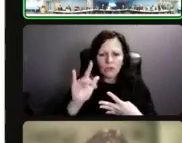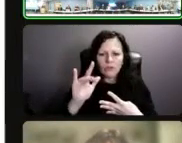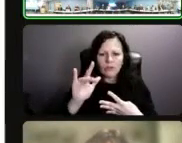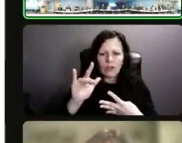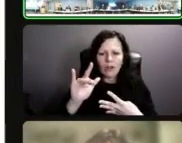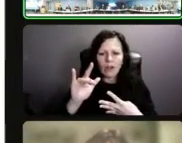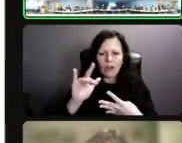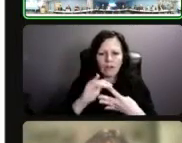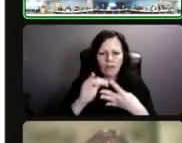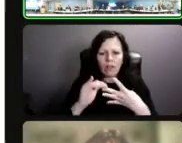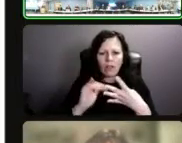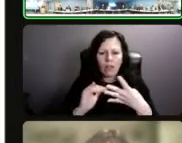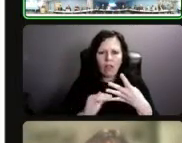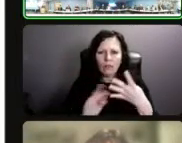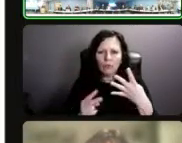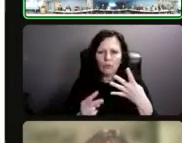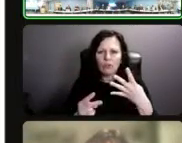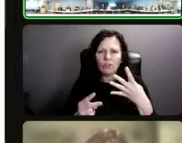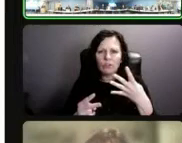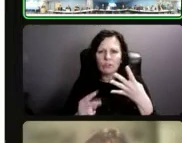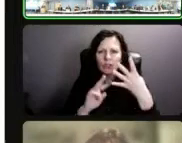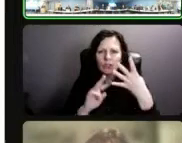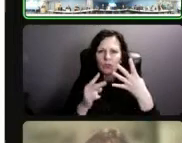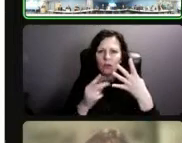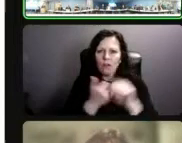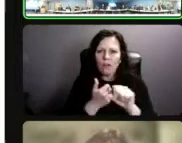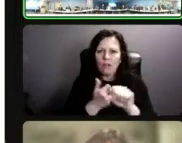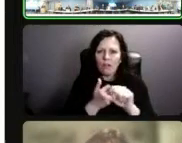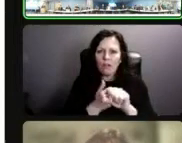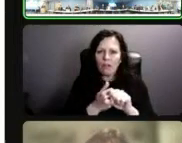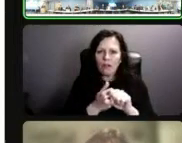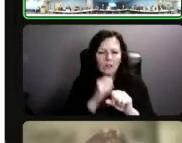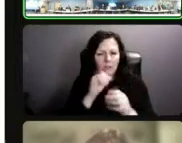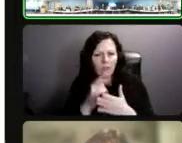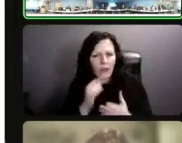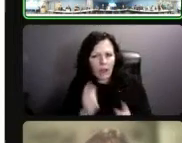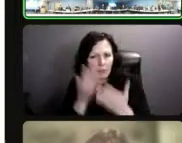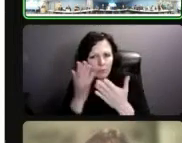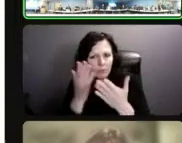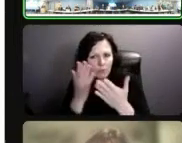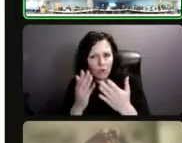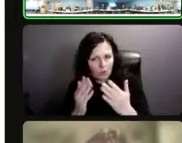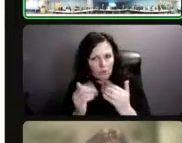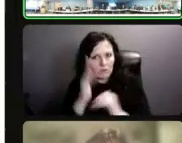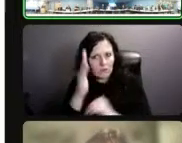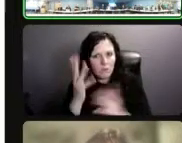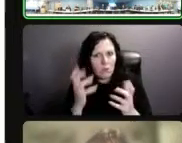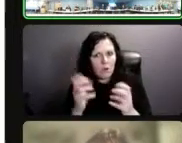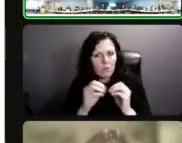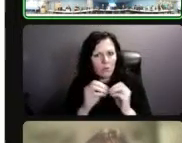SHOWING US THE RANGE OF A DOLLAR.